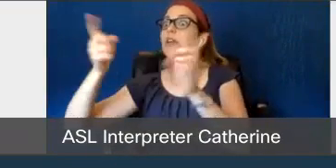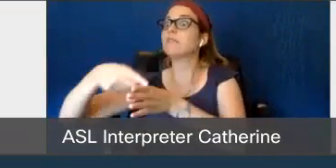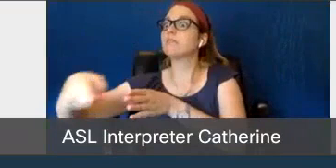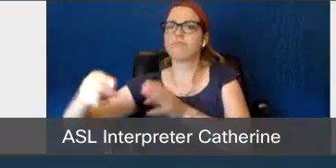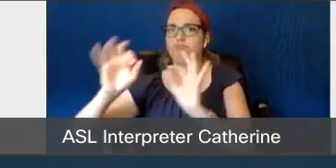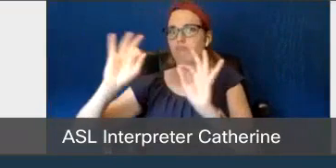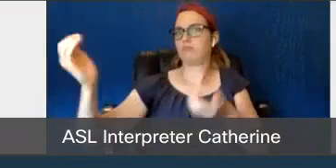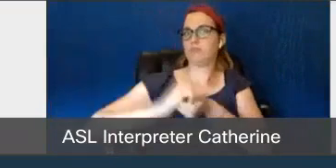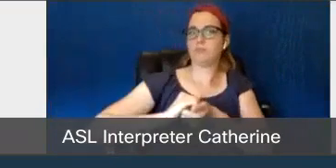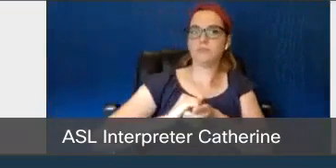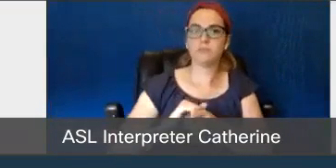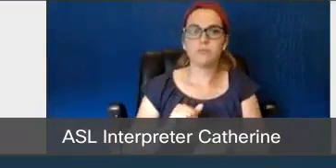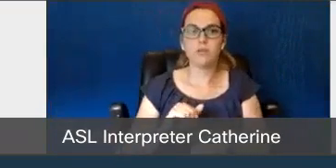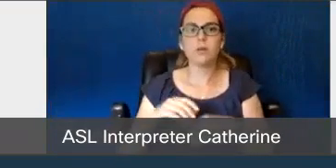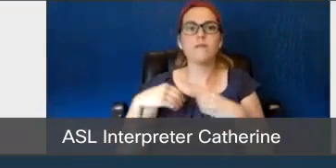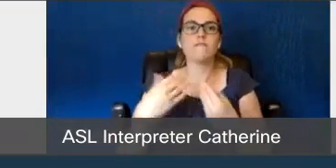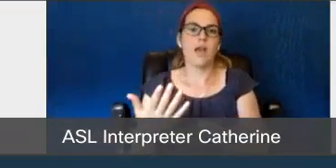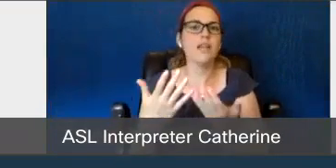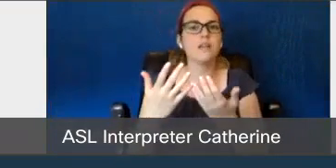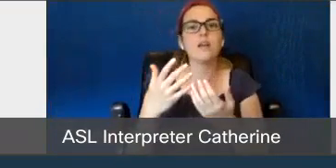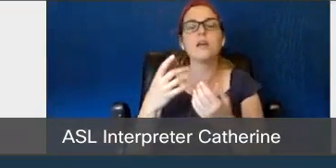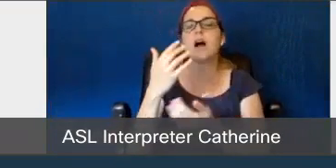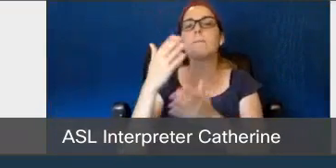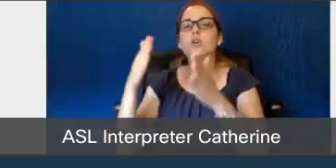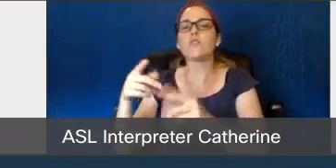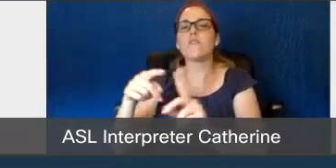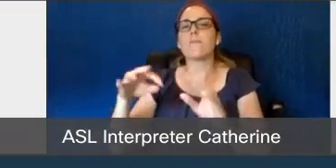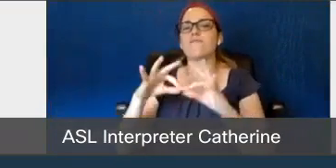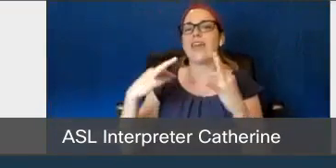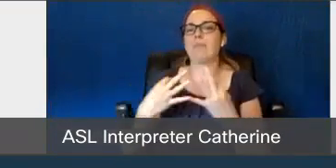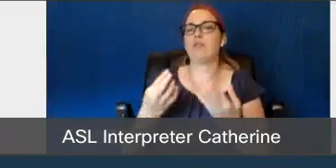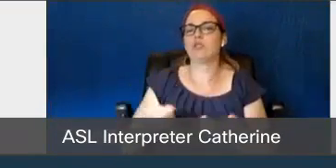You do need someone family resources, I wanna say this and I think I'm not overstating